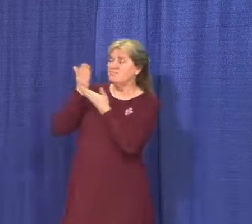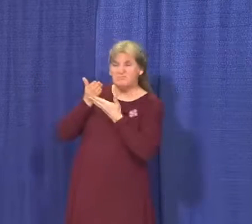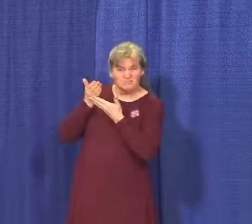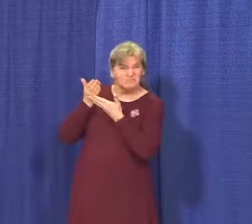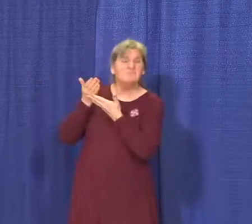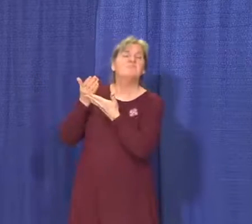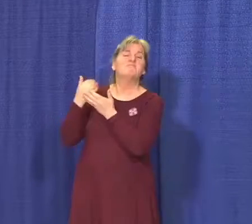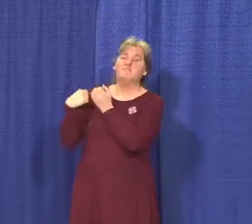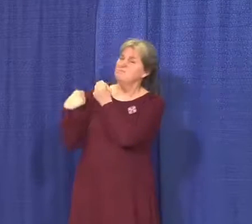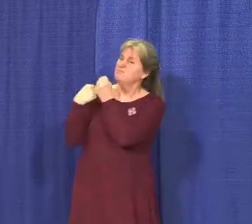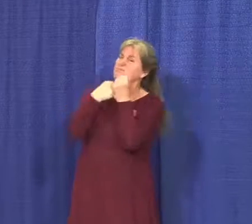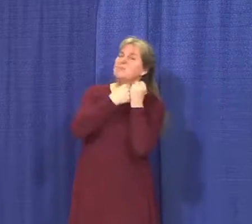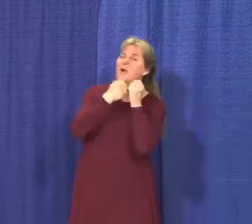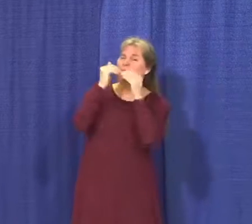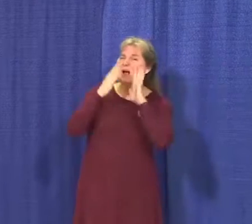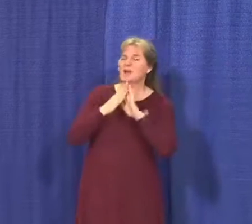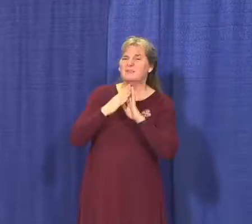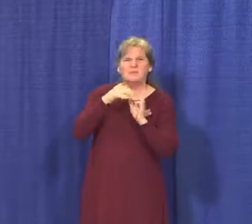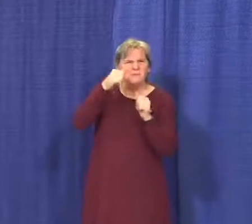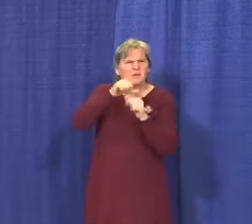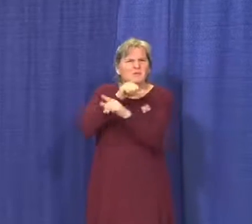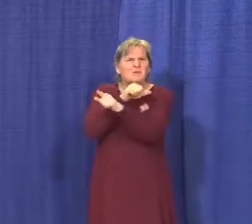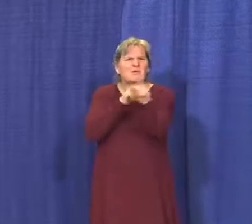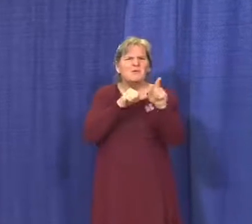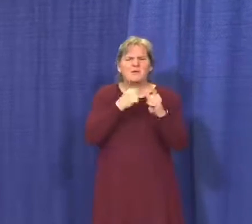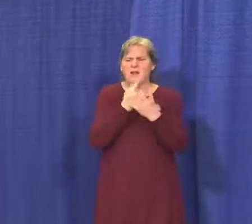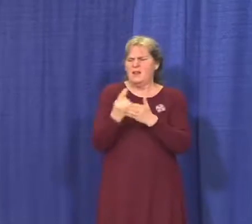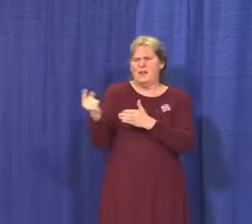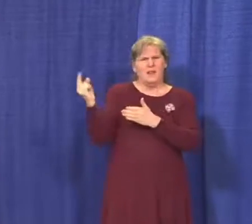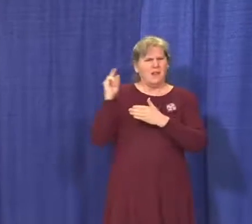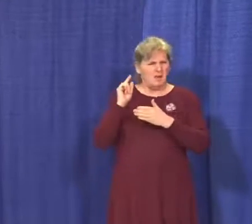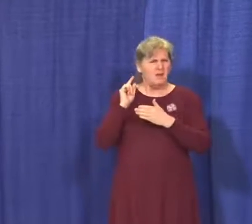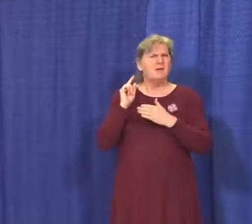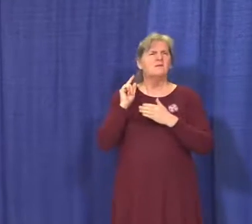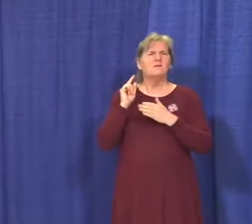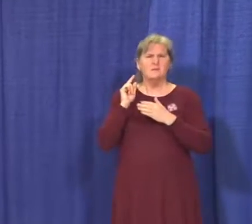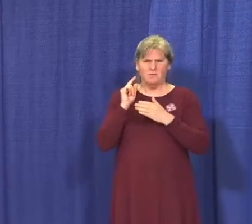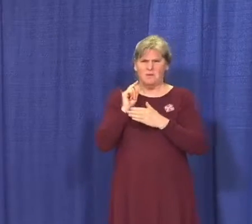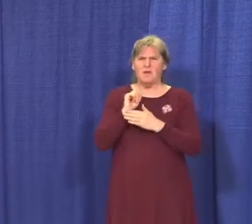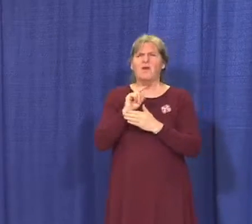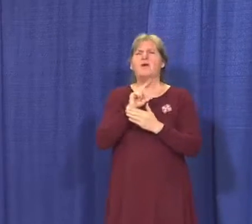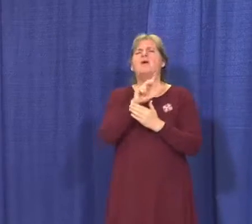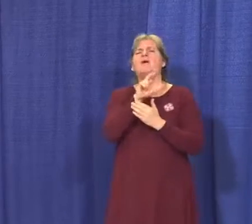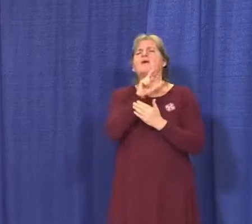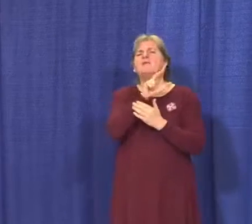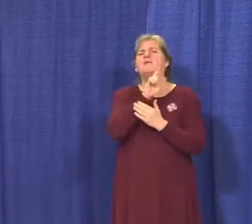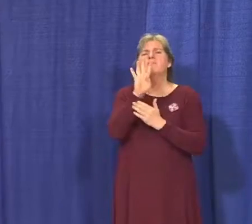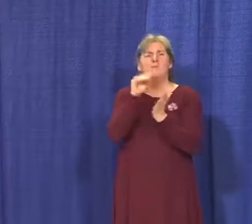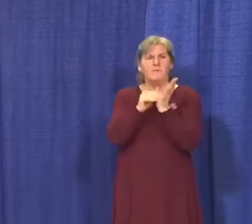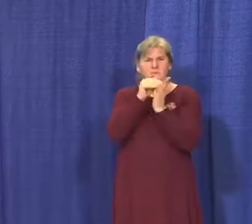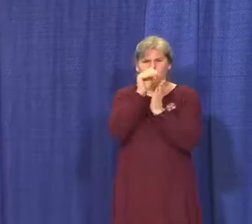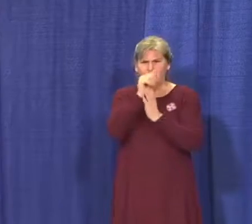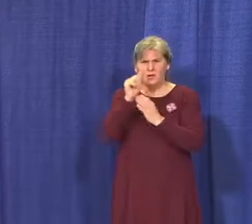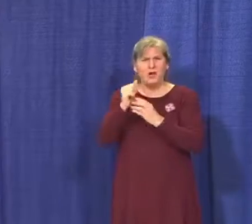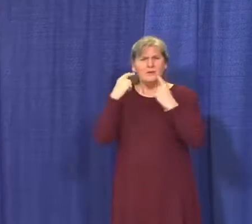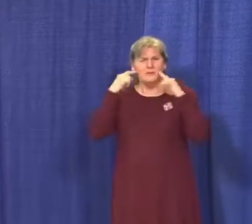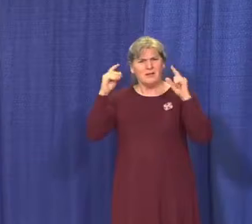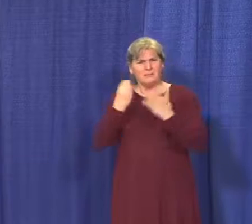in housing, as you remember. Those are work here last week with our big, $34 million announcement.